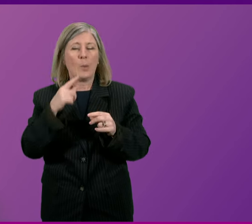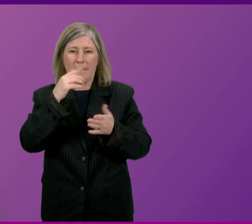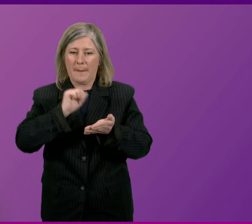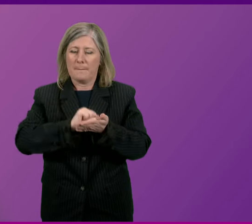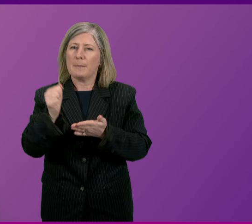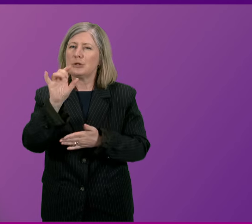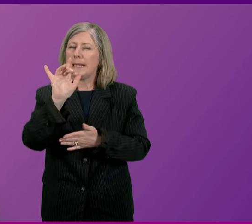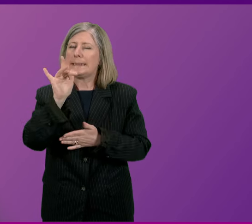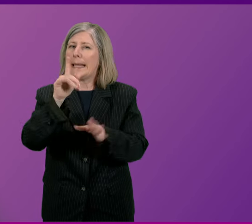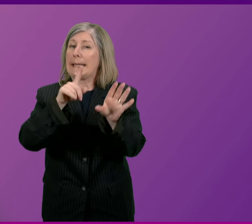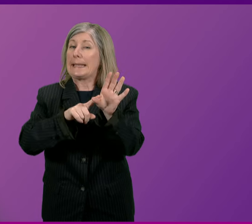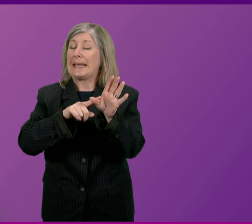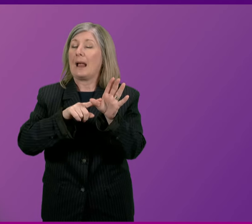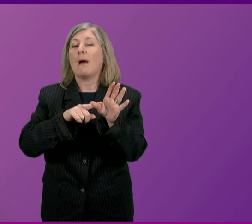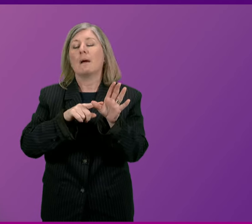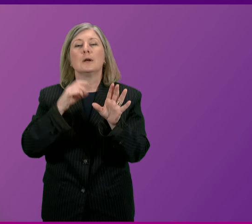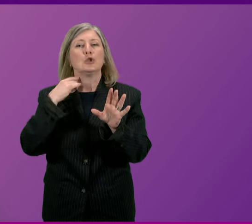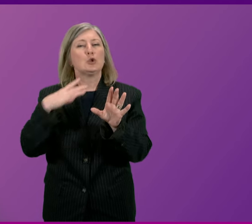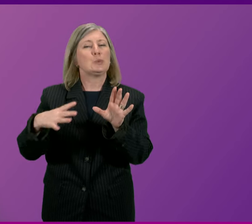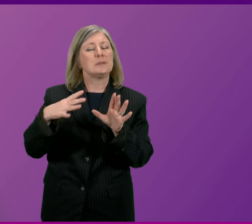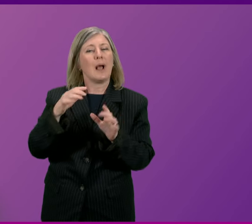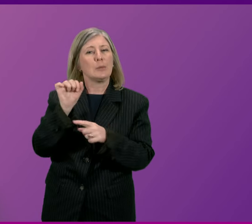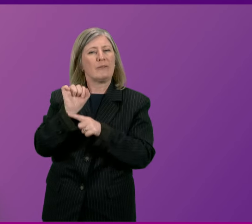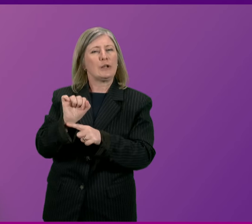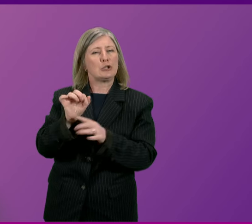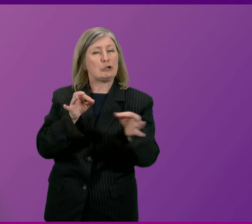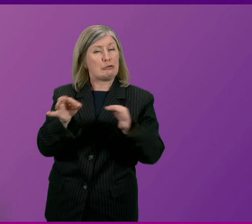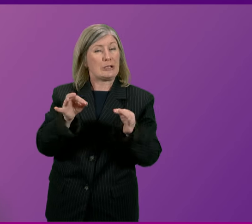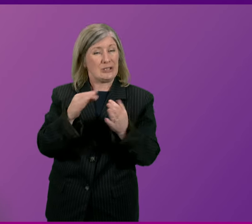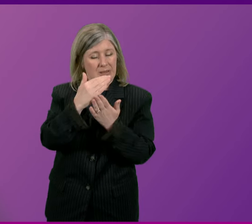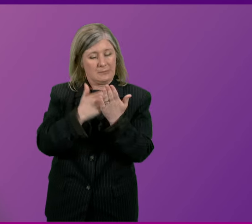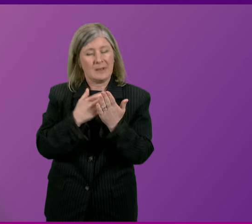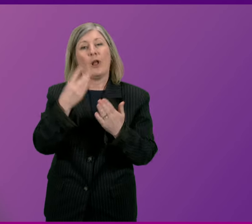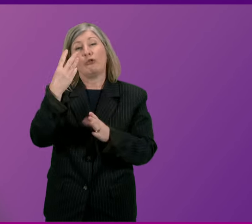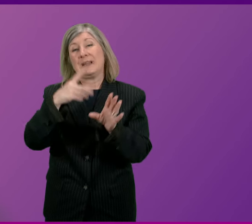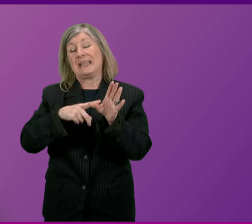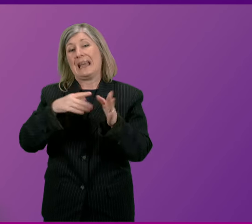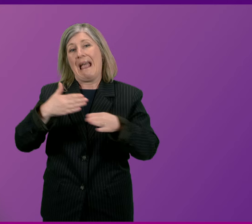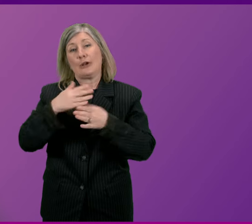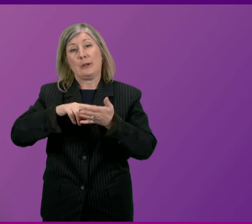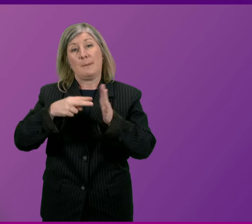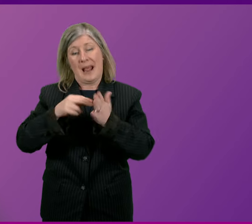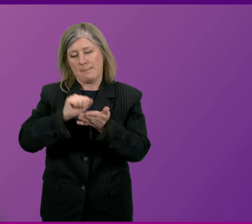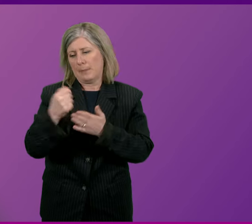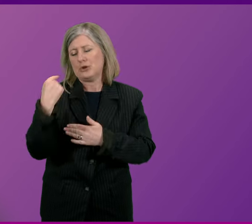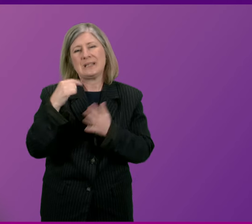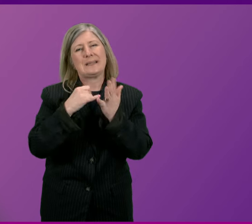“Creating Hope Together”, and an associated first three-year action plan. Those are backed